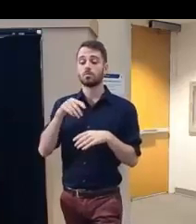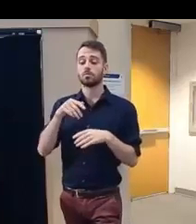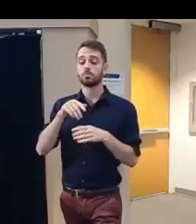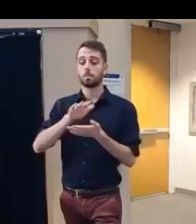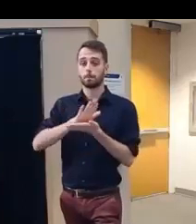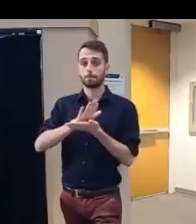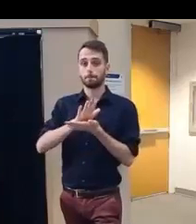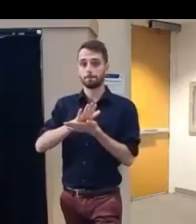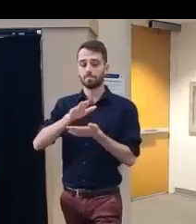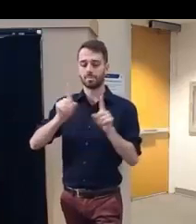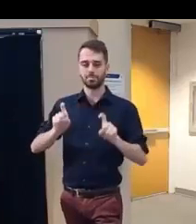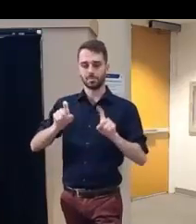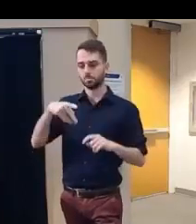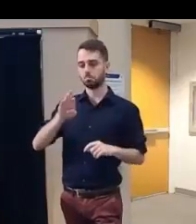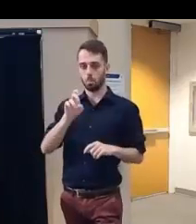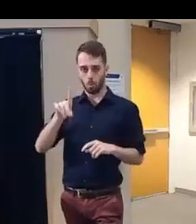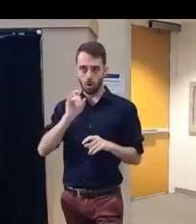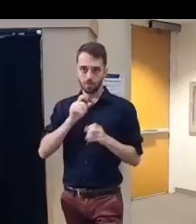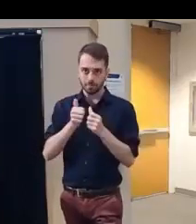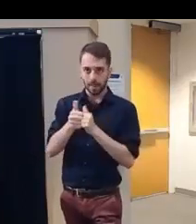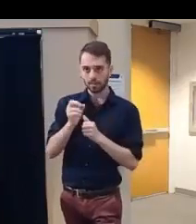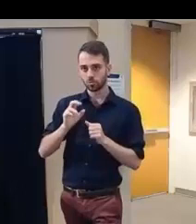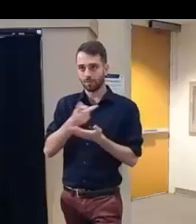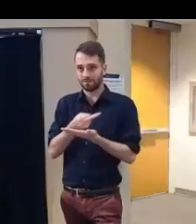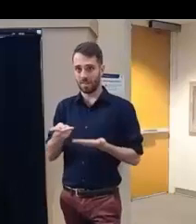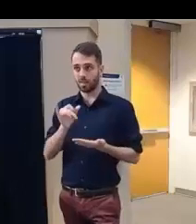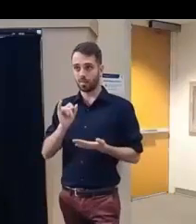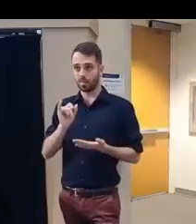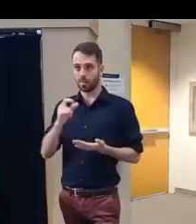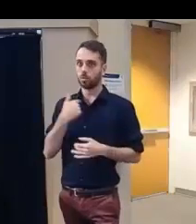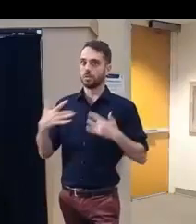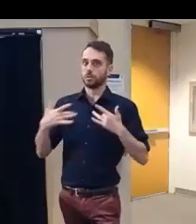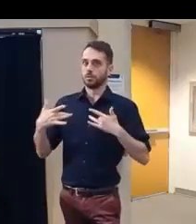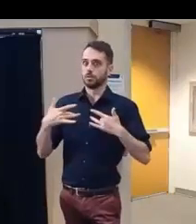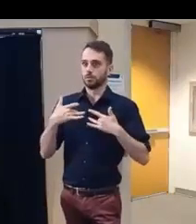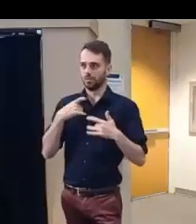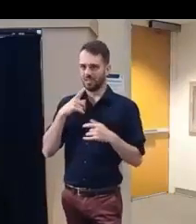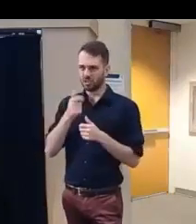to the nitty-gritty and the granular detail of these evaluations is helpful it's helpful for the